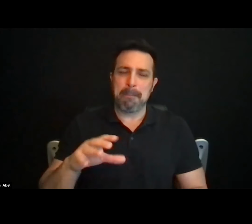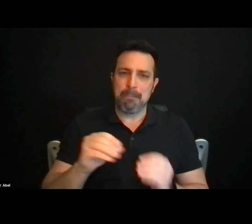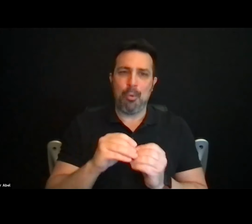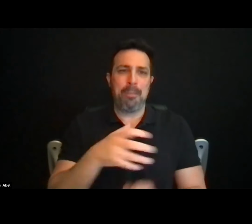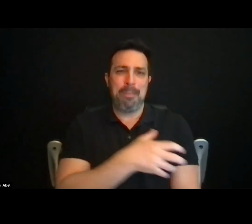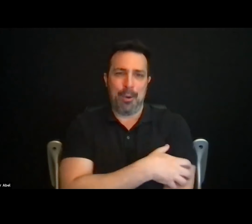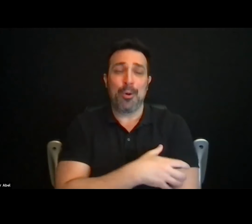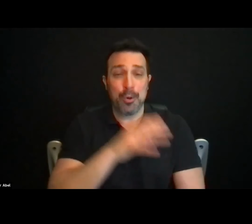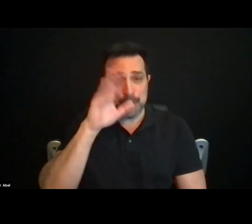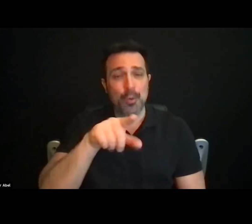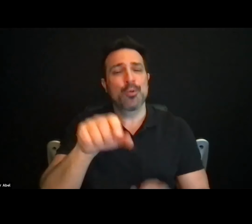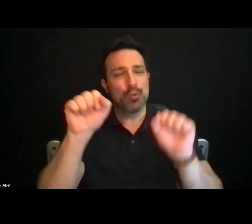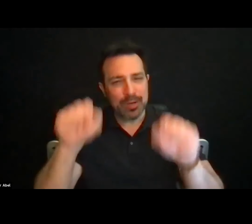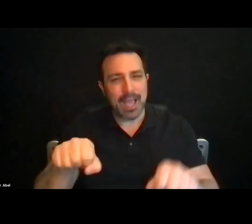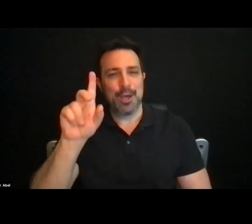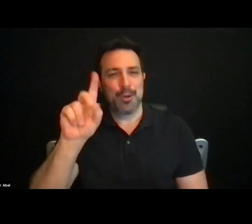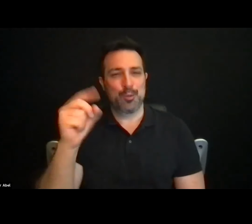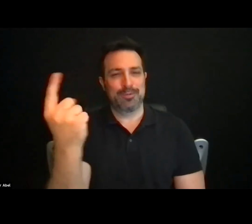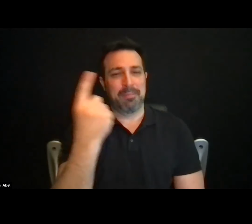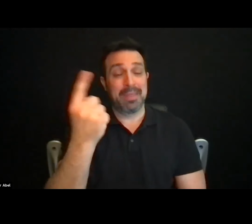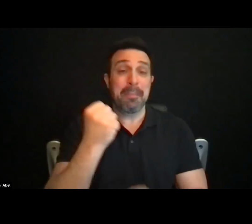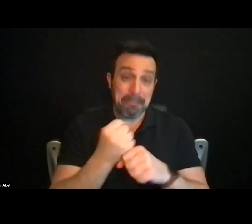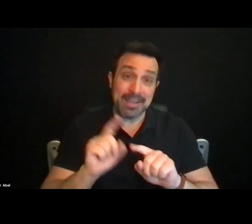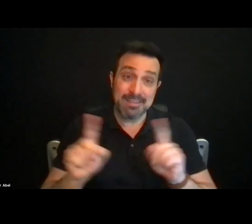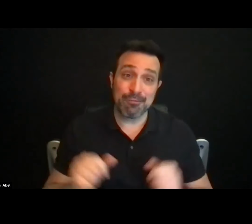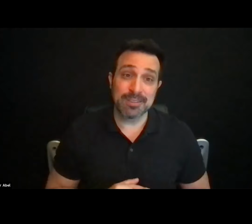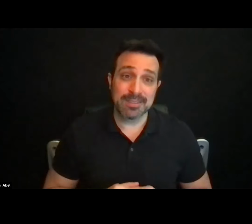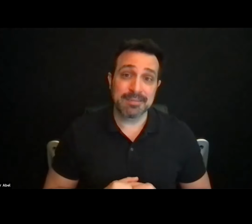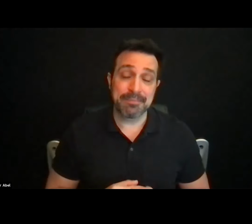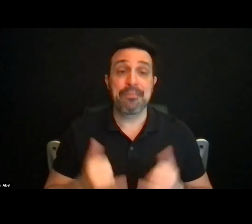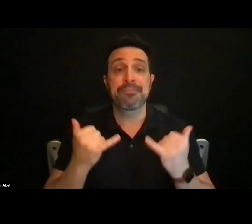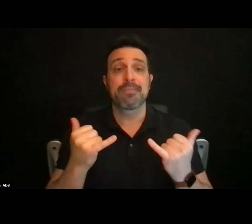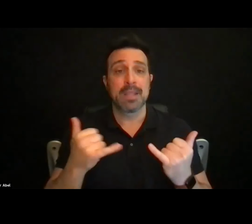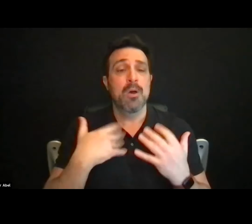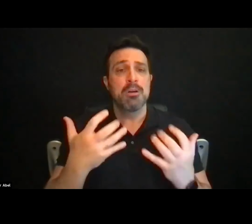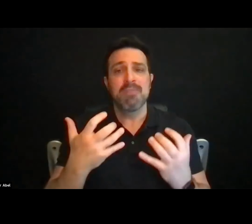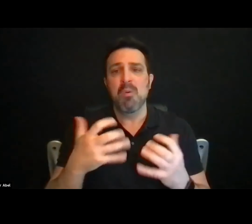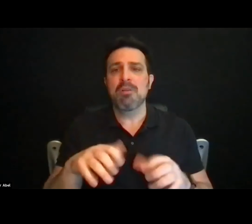we elective leaders we hope this process, these lobby days will leave you feeling empowered and with you